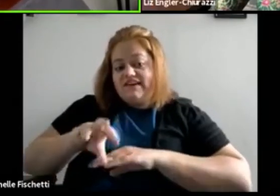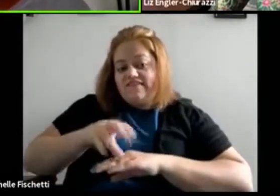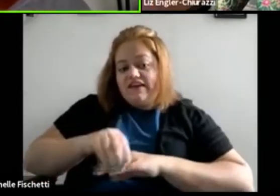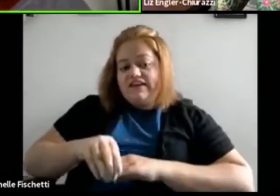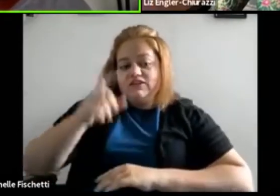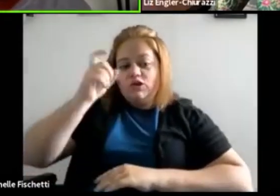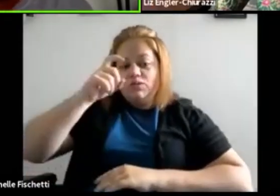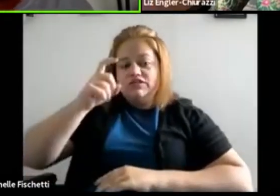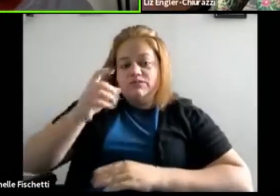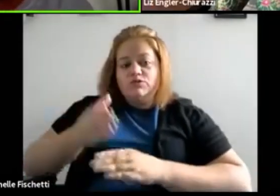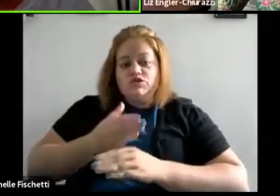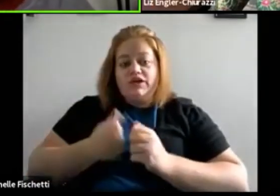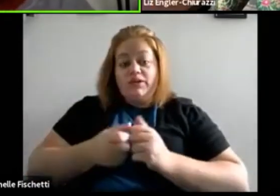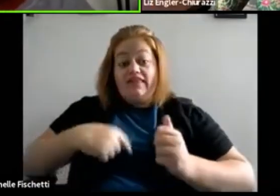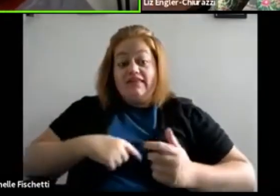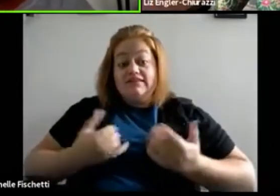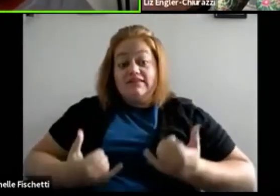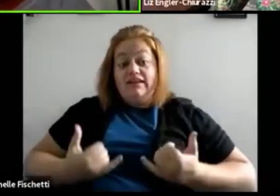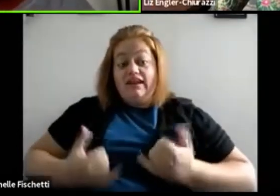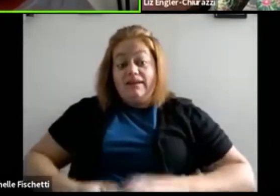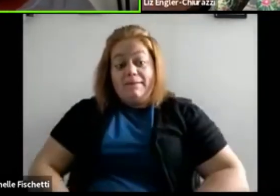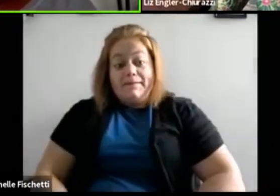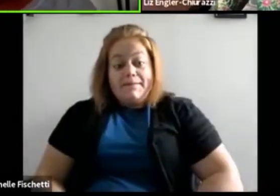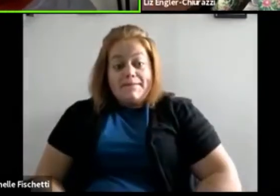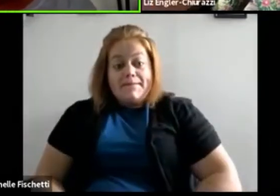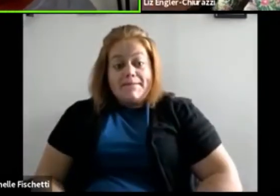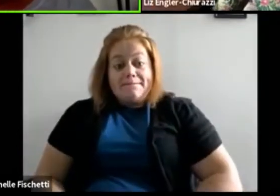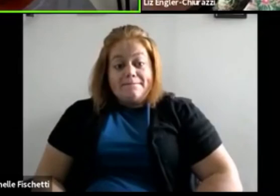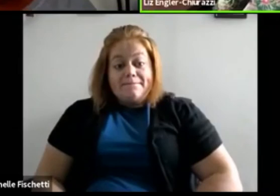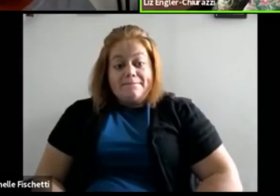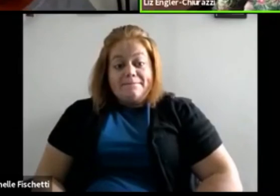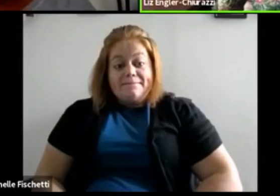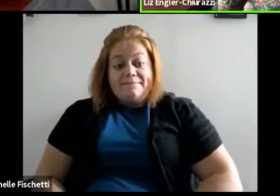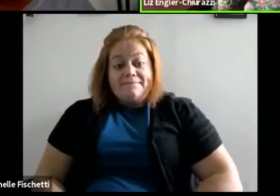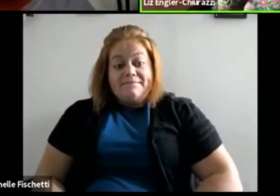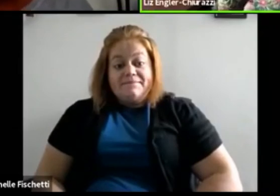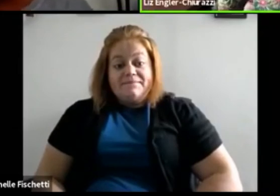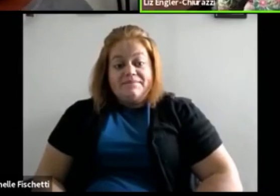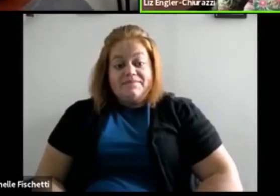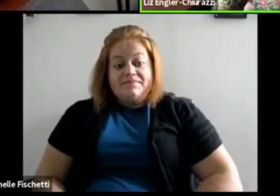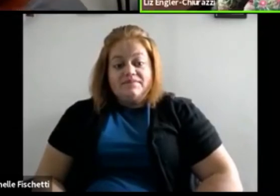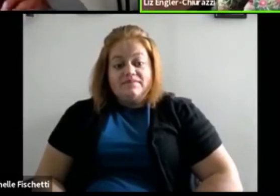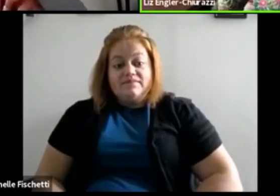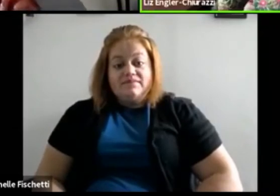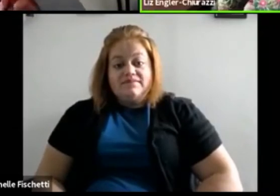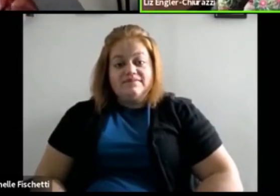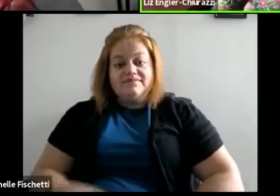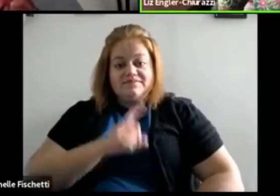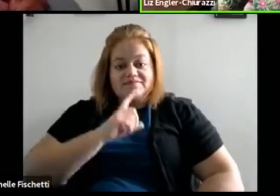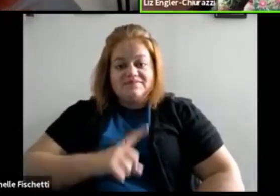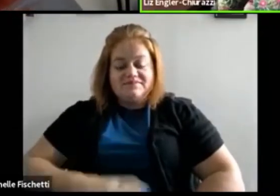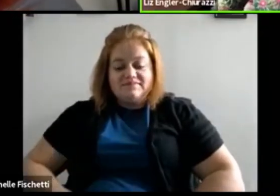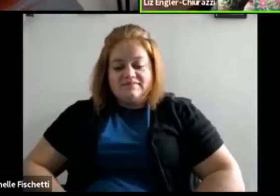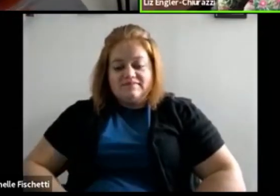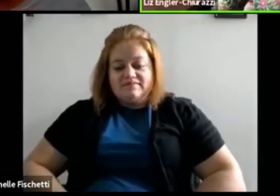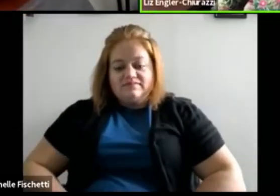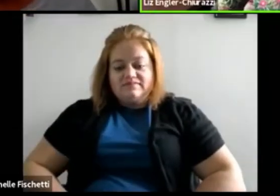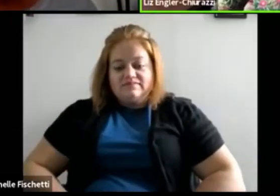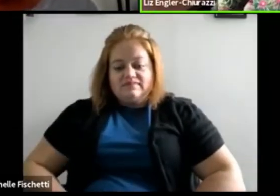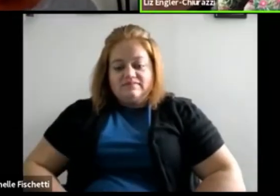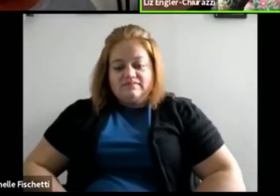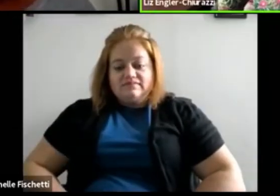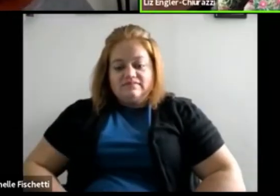watching today. Sure I would say that if this is a career you're